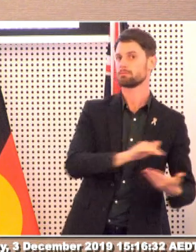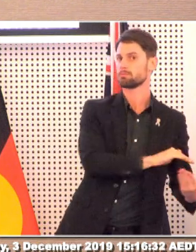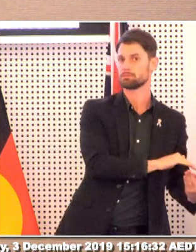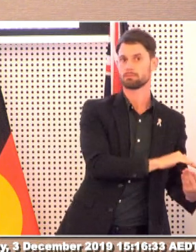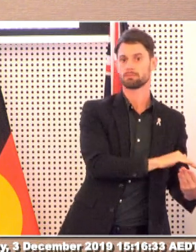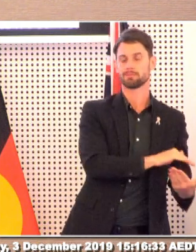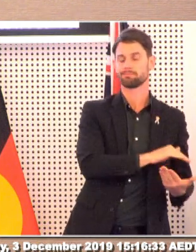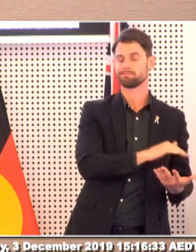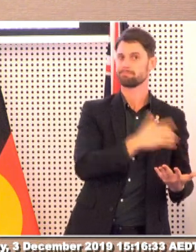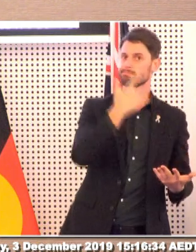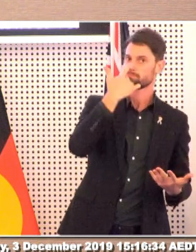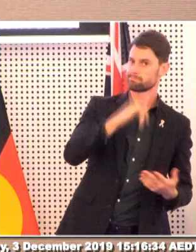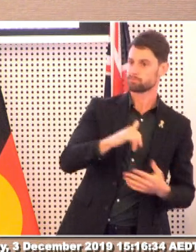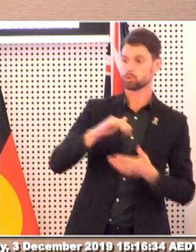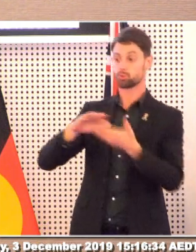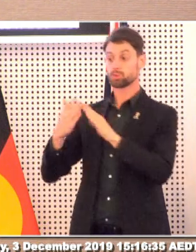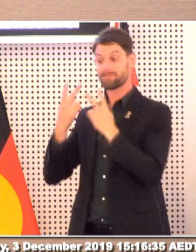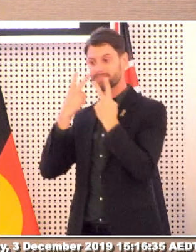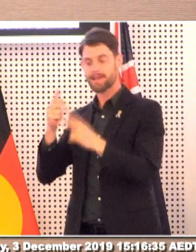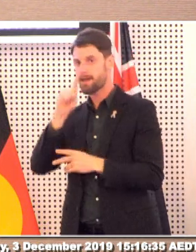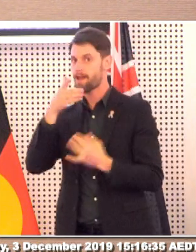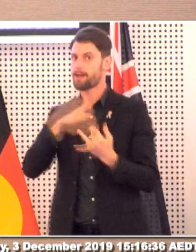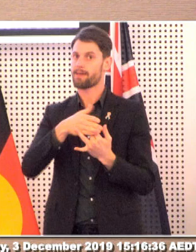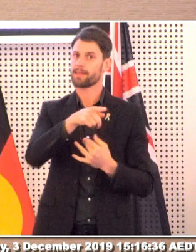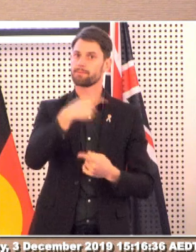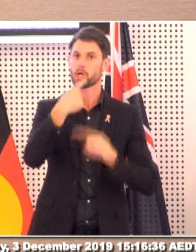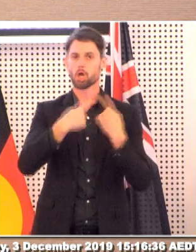primary documentation around what happens in a group home.